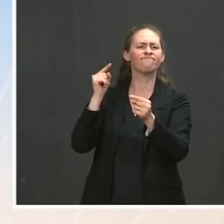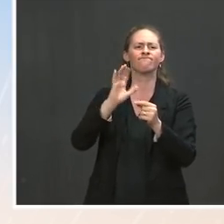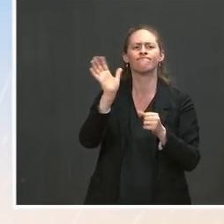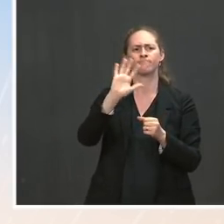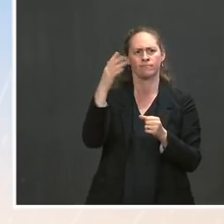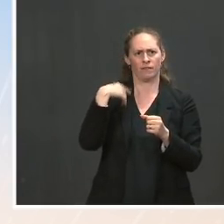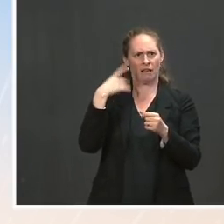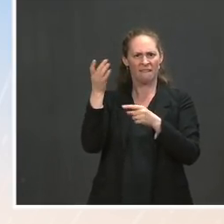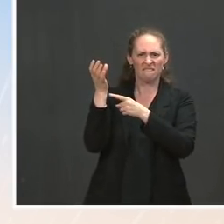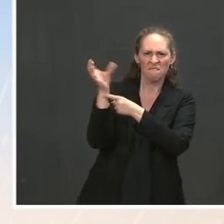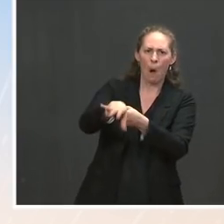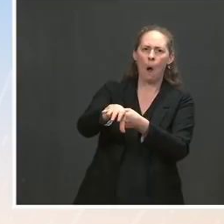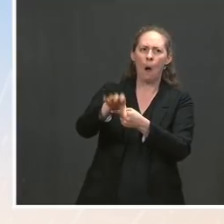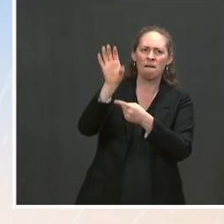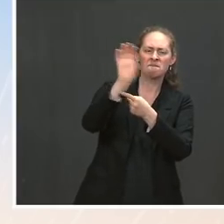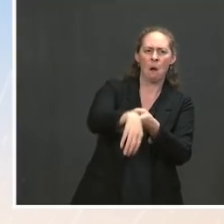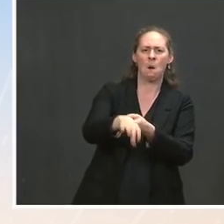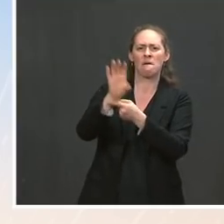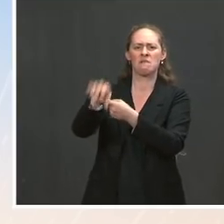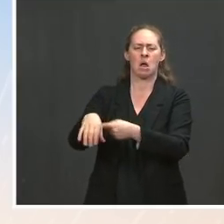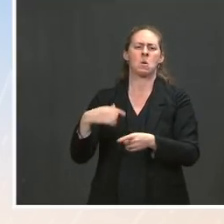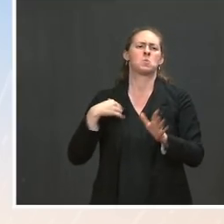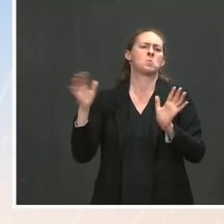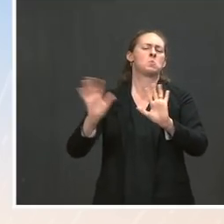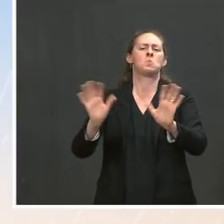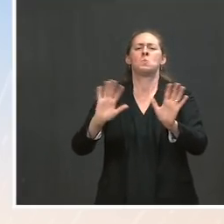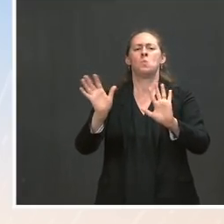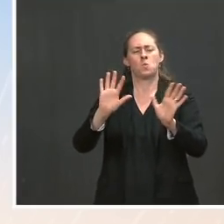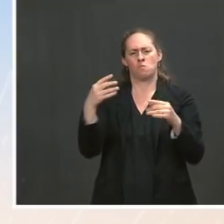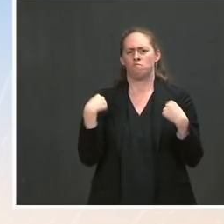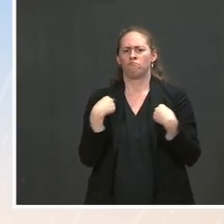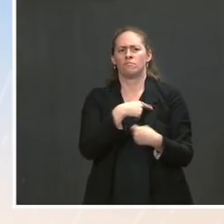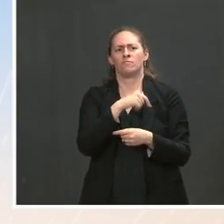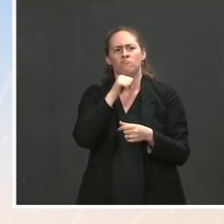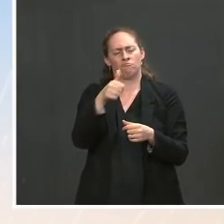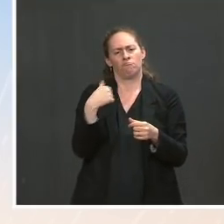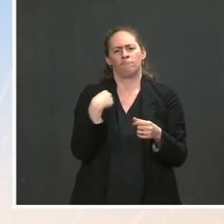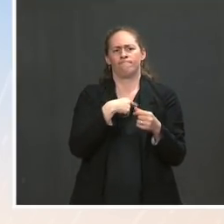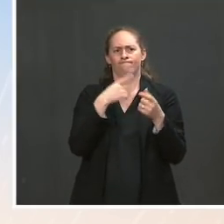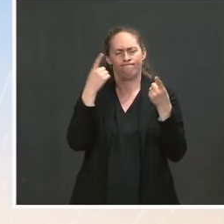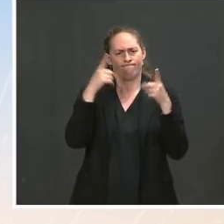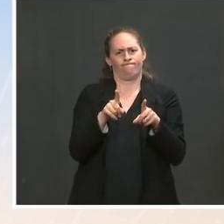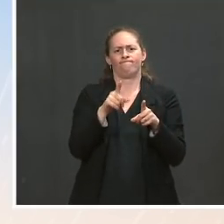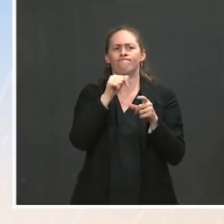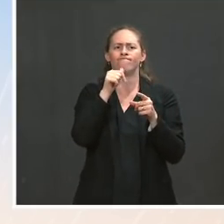American consumers and consumers everywhere deserve to know that the goods they are buying are not made with forced labor.